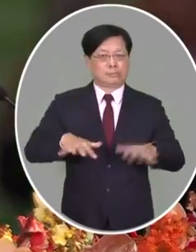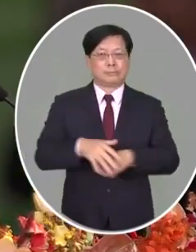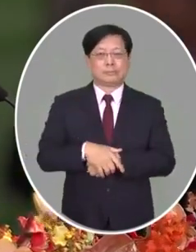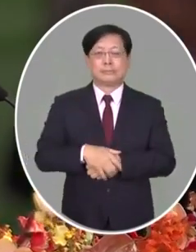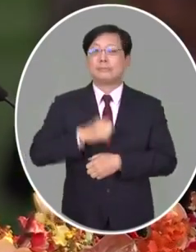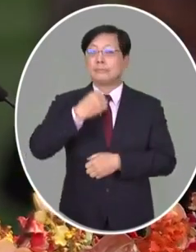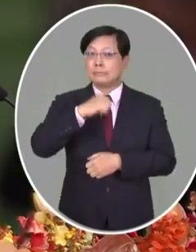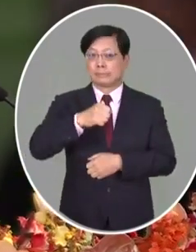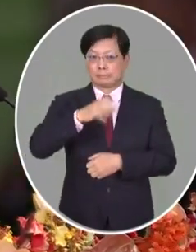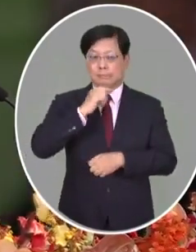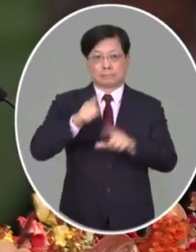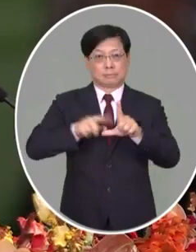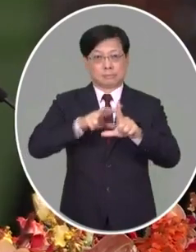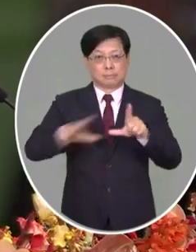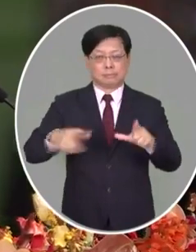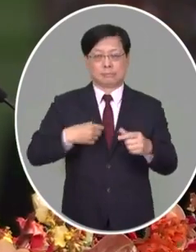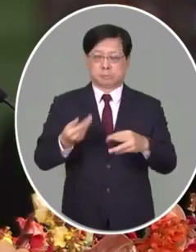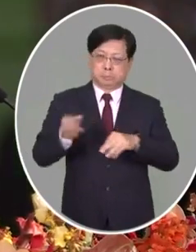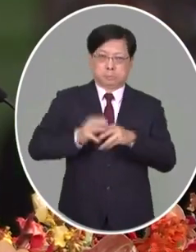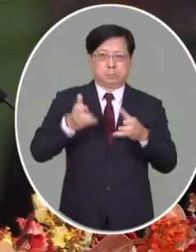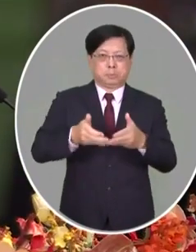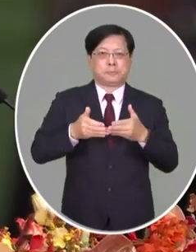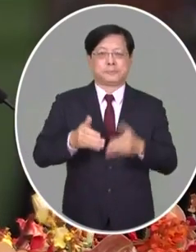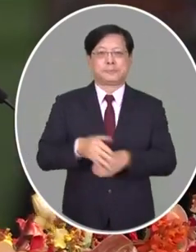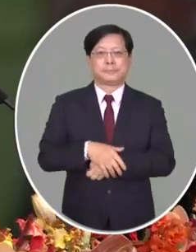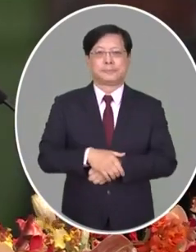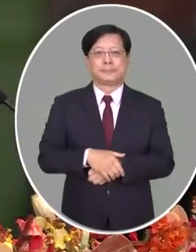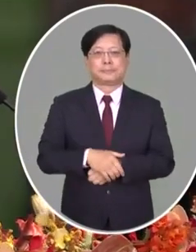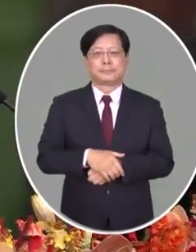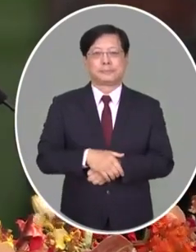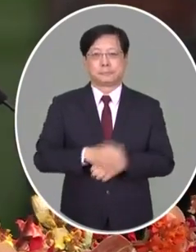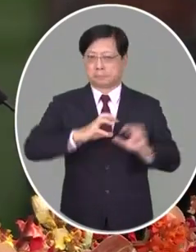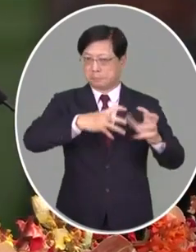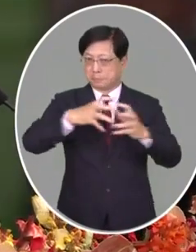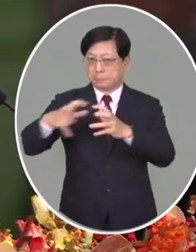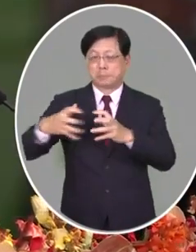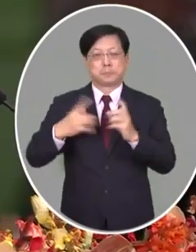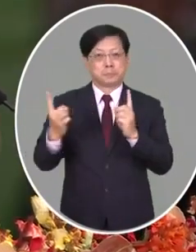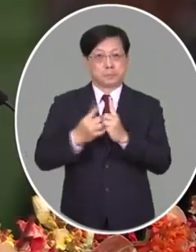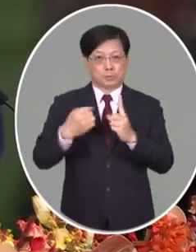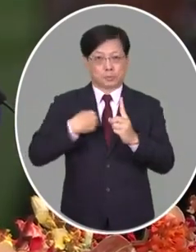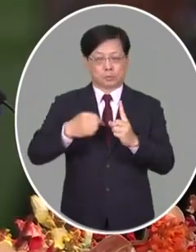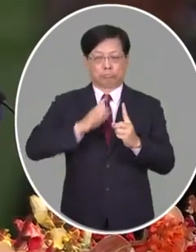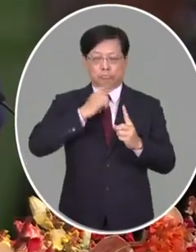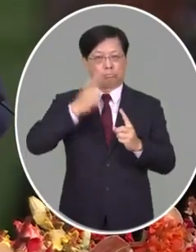today in 2024. There is a high degree of international consensus